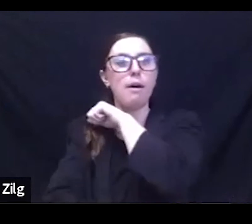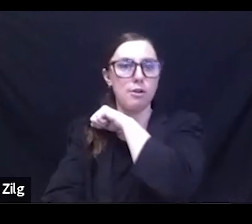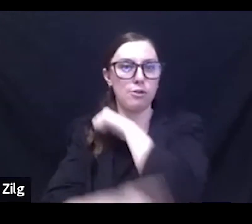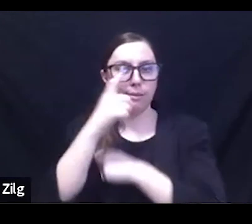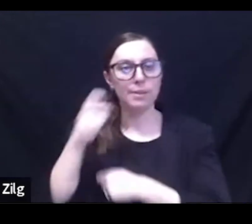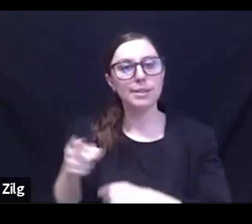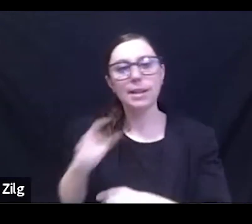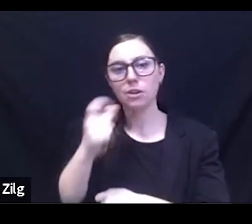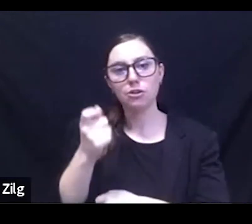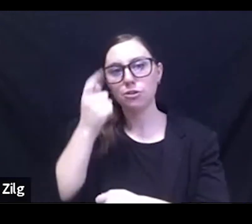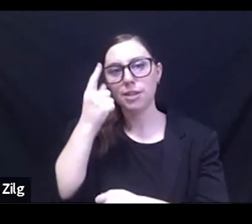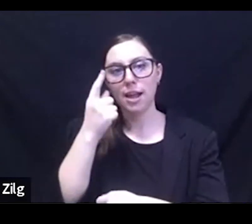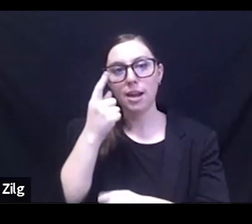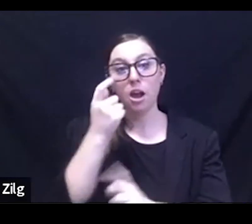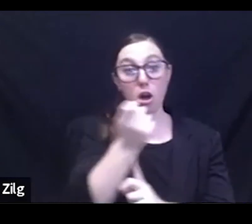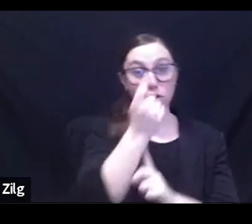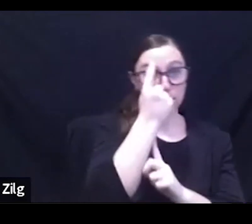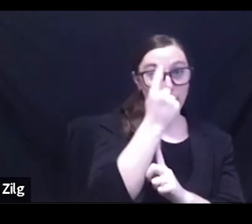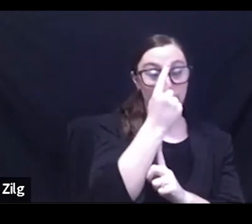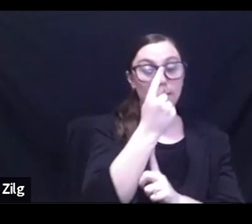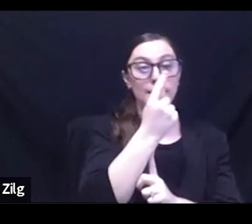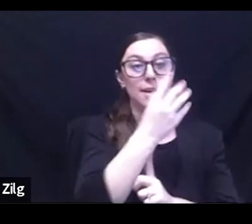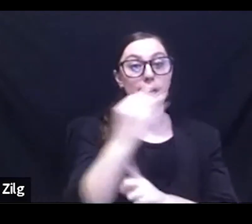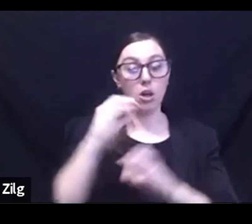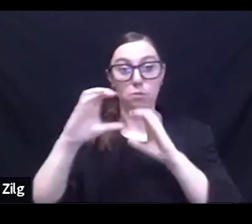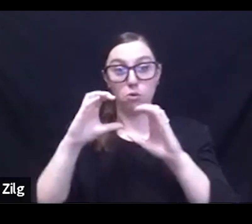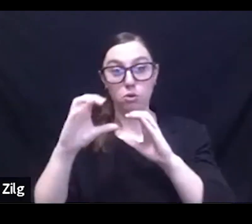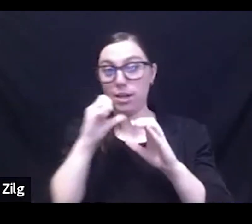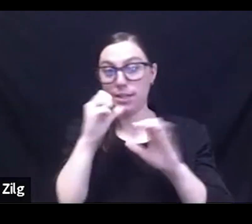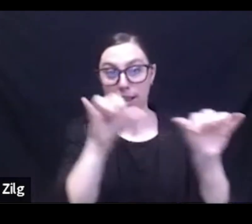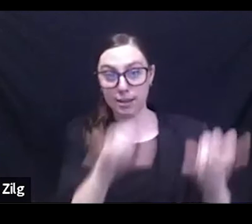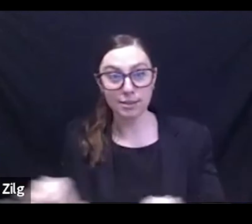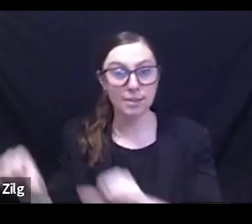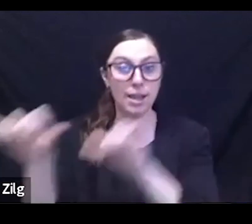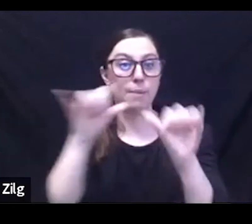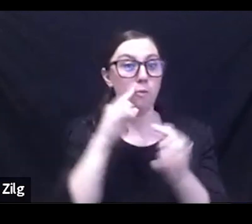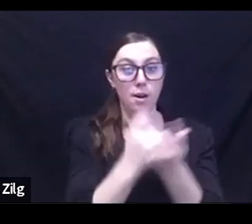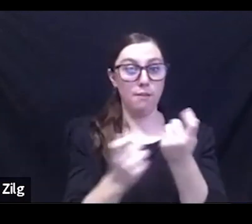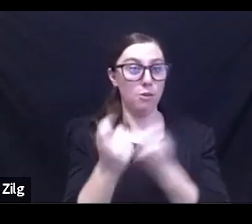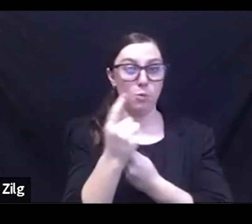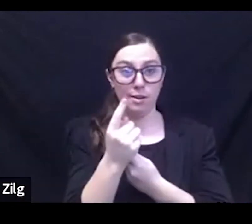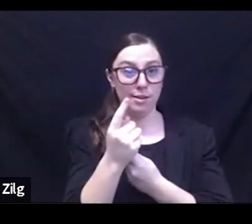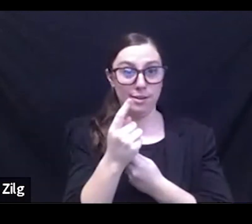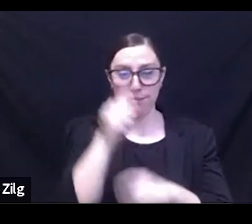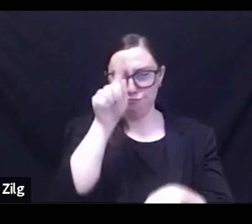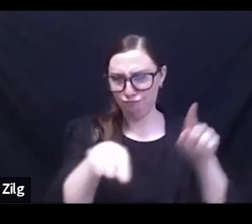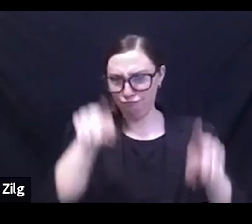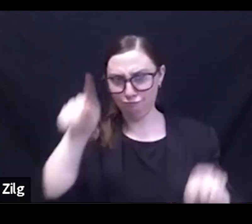(is not the same across the board for all people. So going back to that client, they were